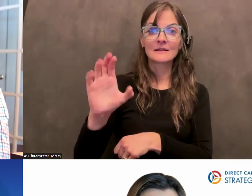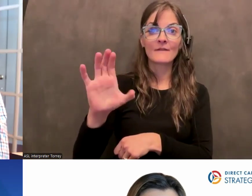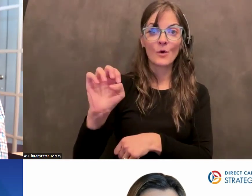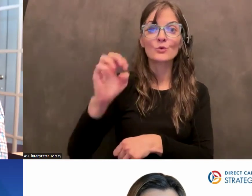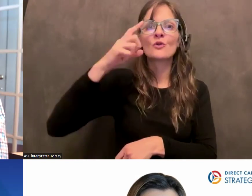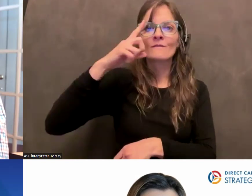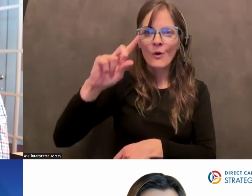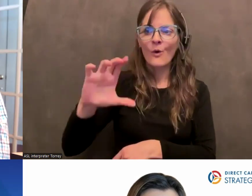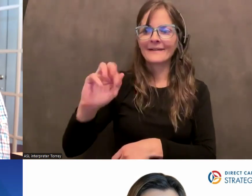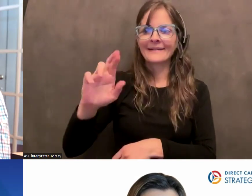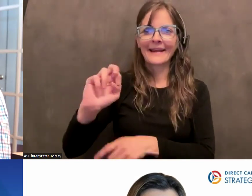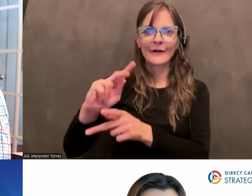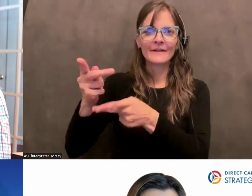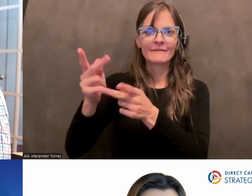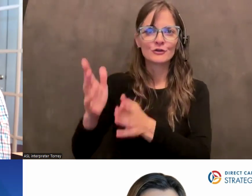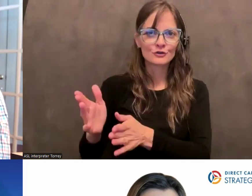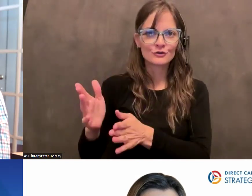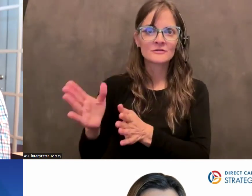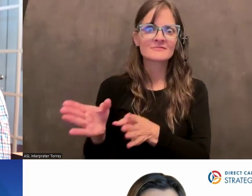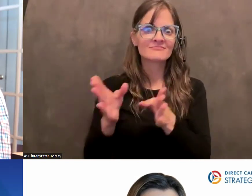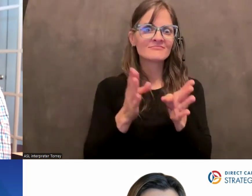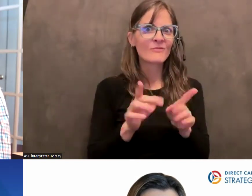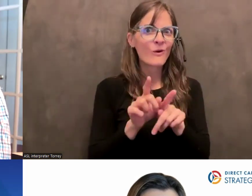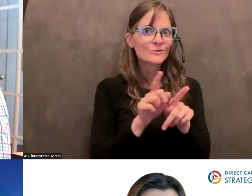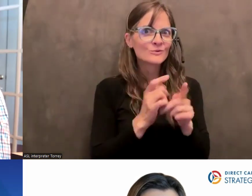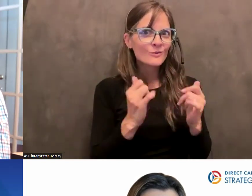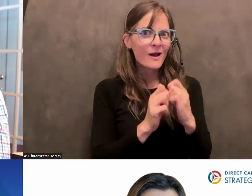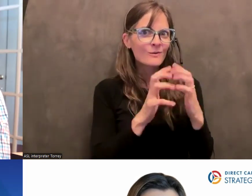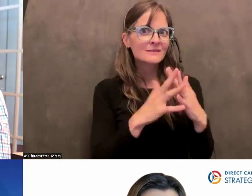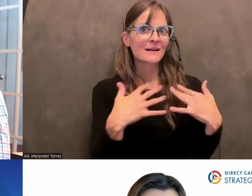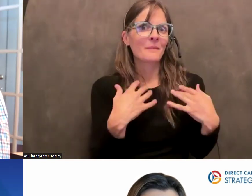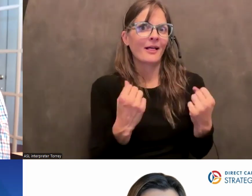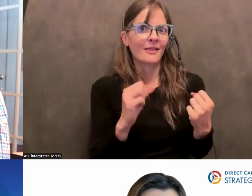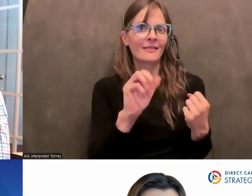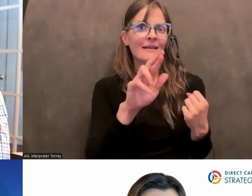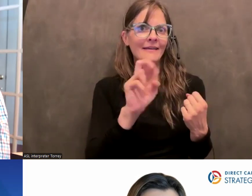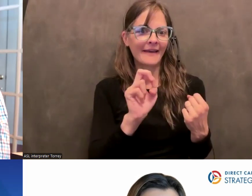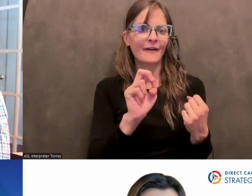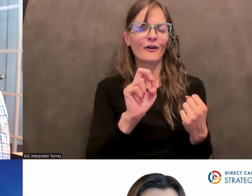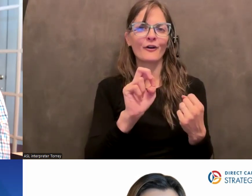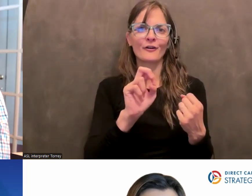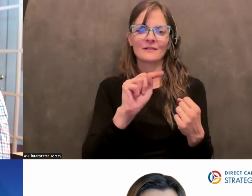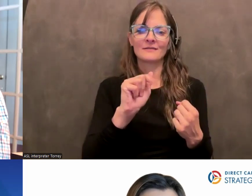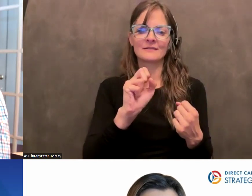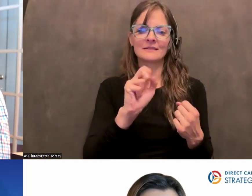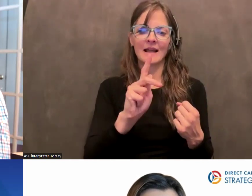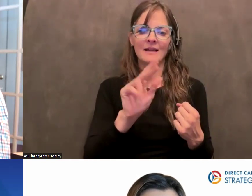So he has been very focused on it. So that has helped us gain other attention.